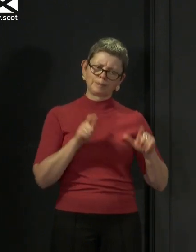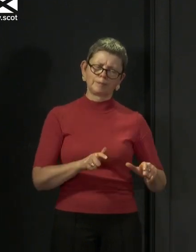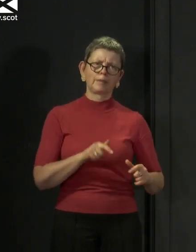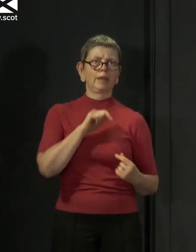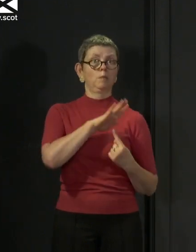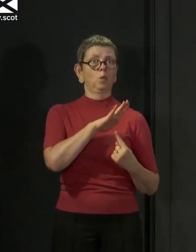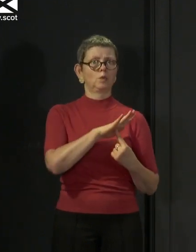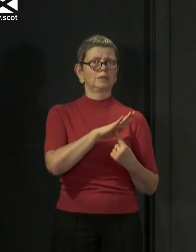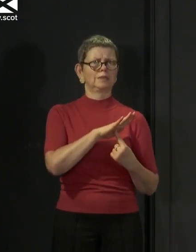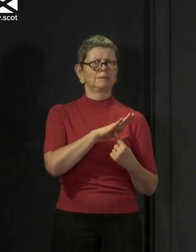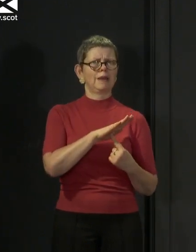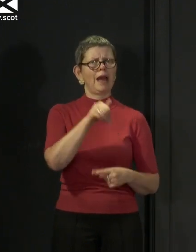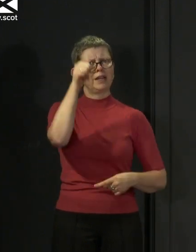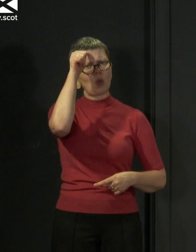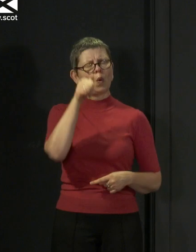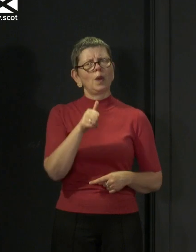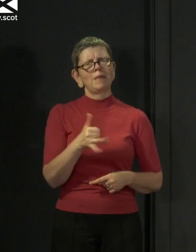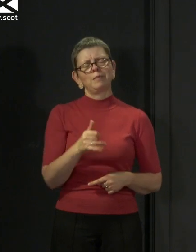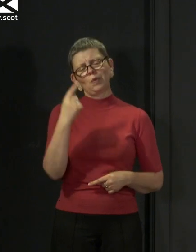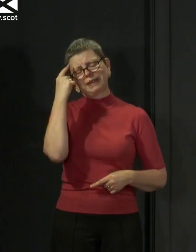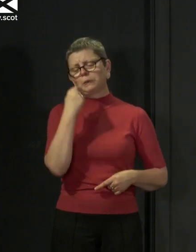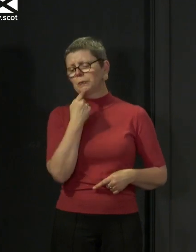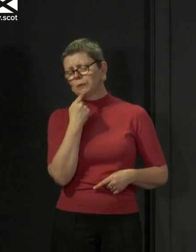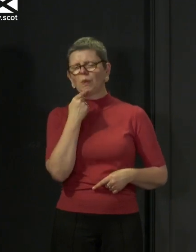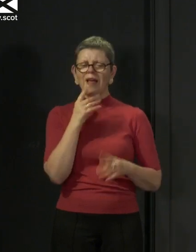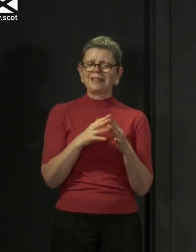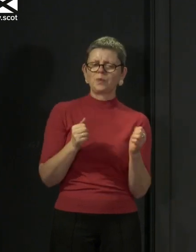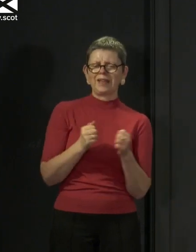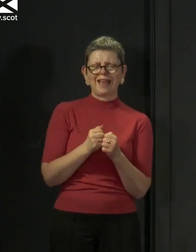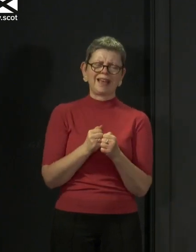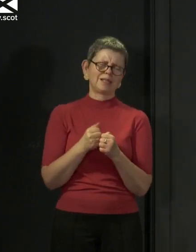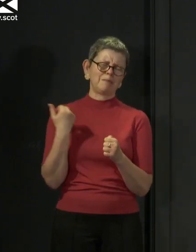I know it's tempting to think that this weekend, after so many weeks of lockdown, we can allow